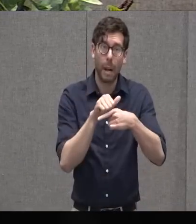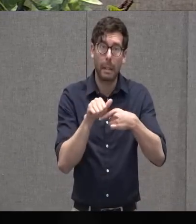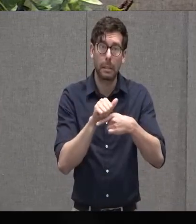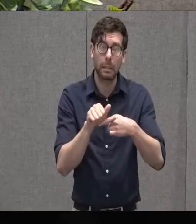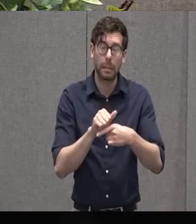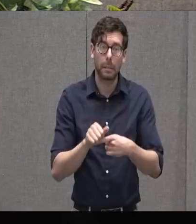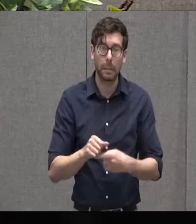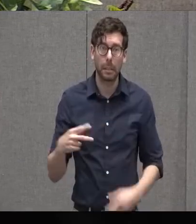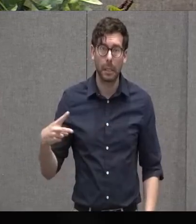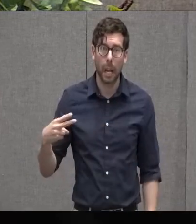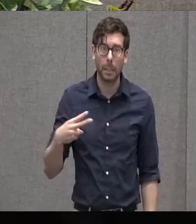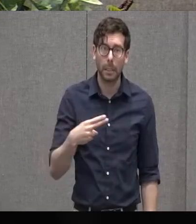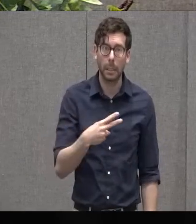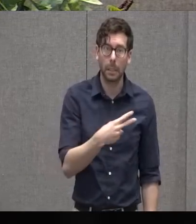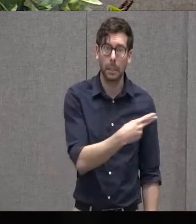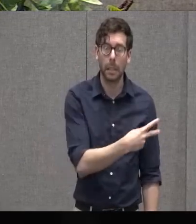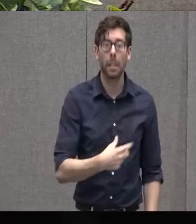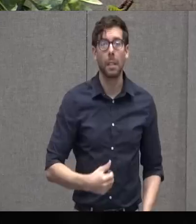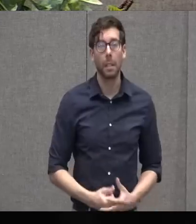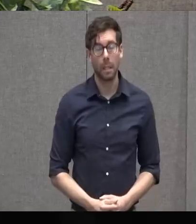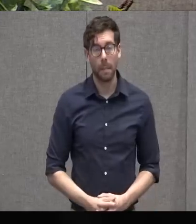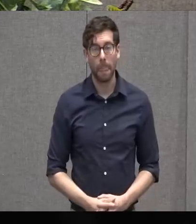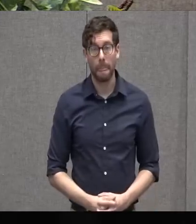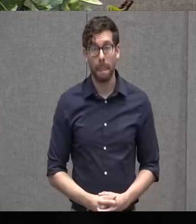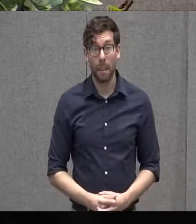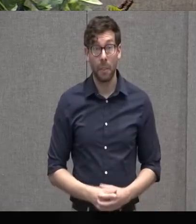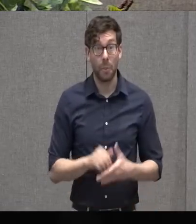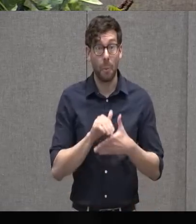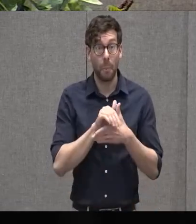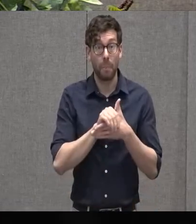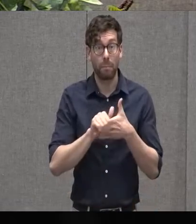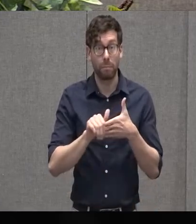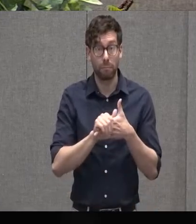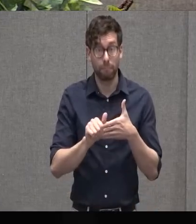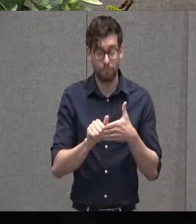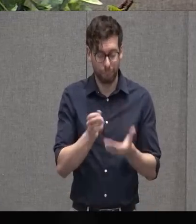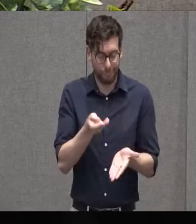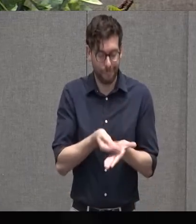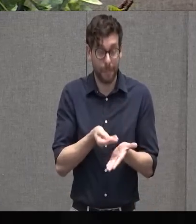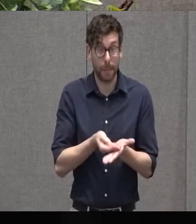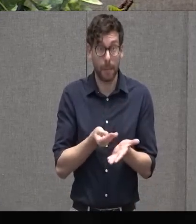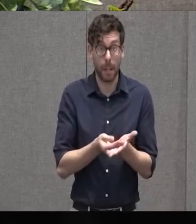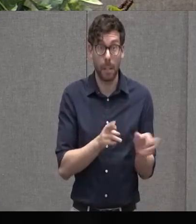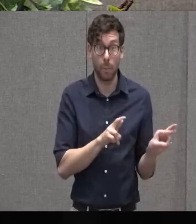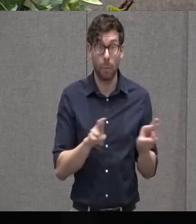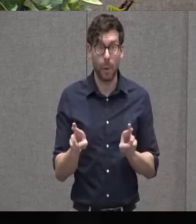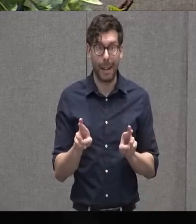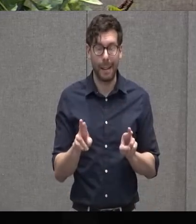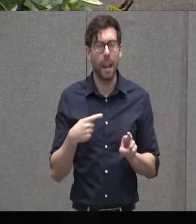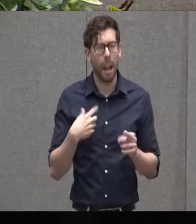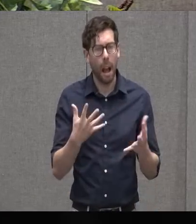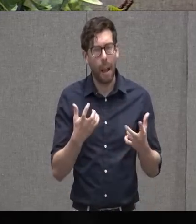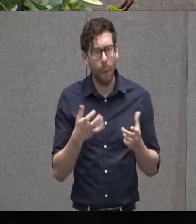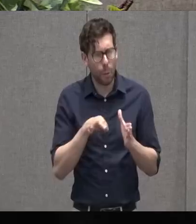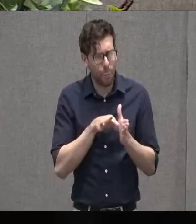Now when my dollars are already, I want to count my money to see what am I starting with?